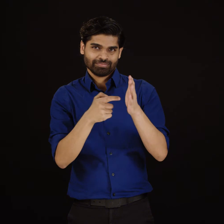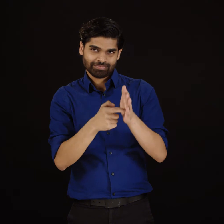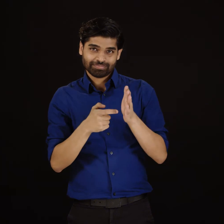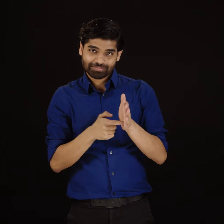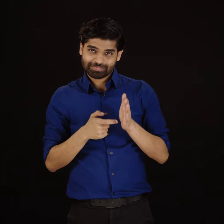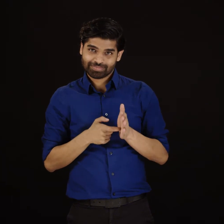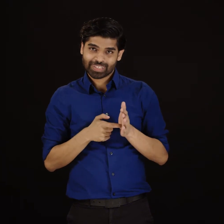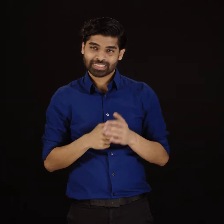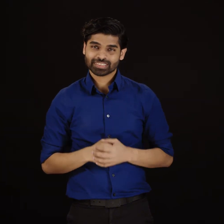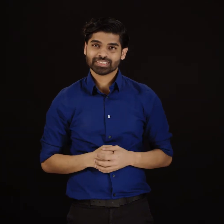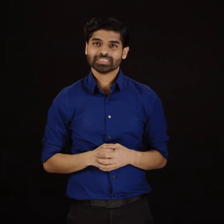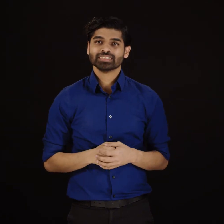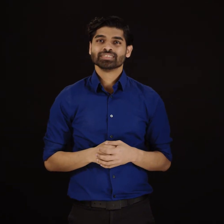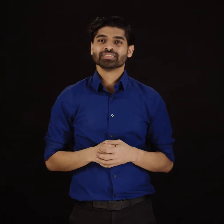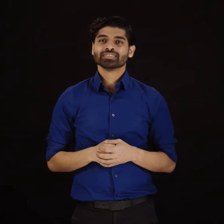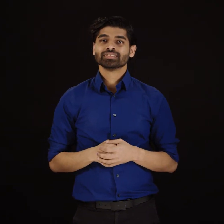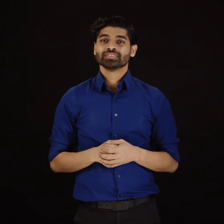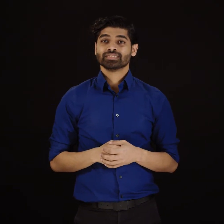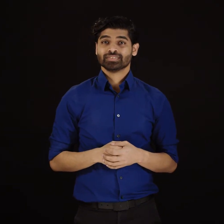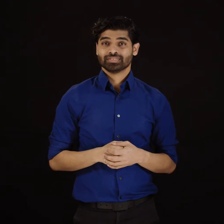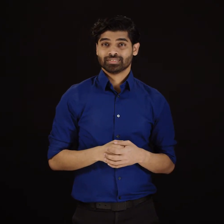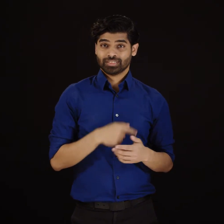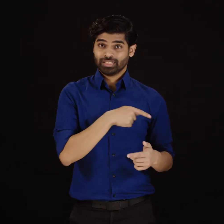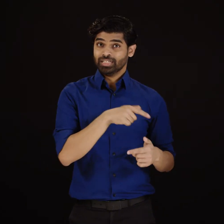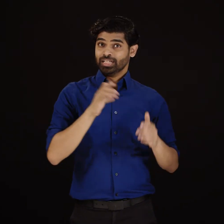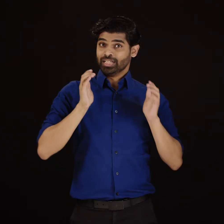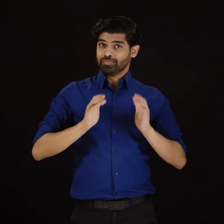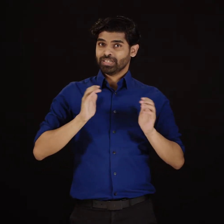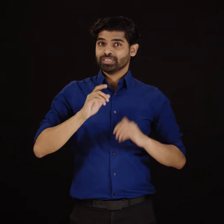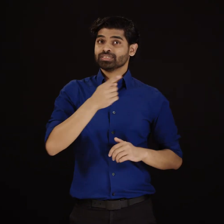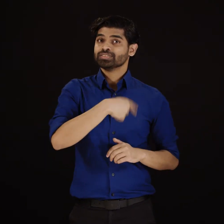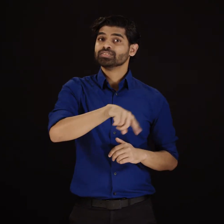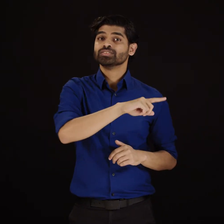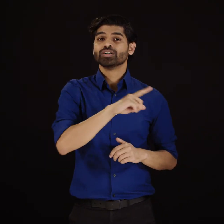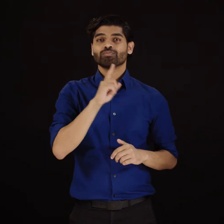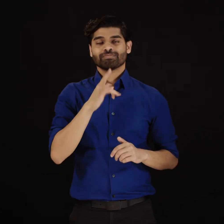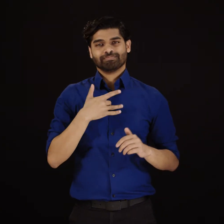provided by the service provider in like-new condition, including original packaging.